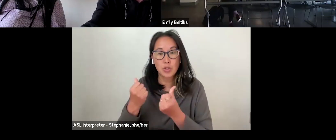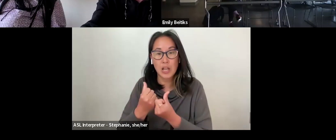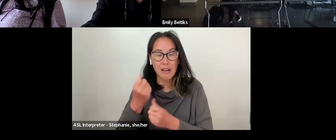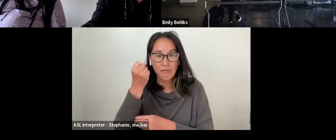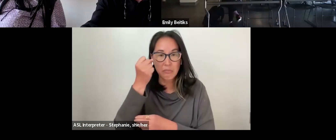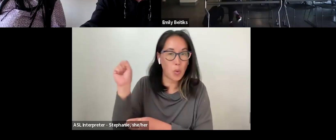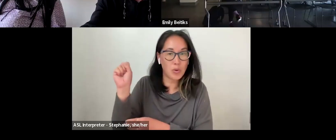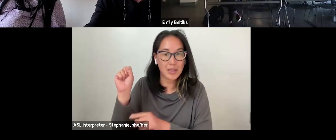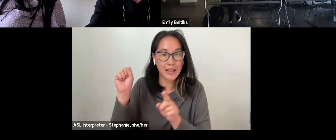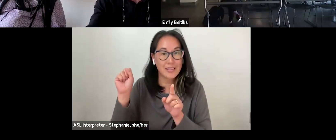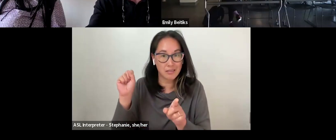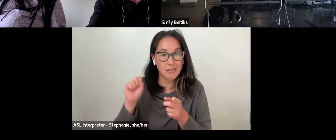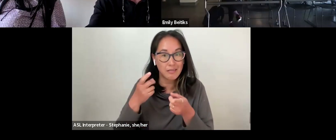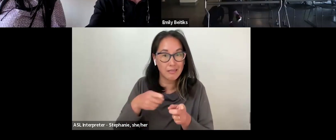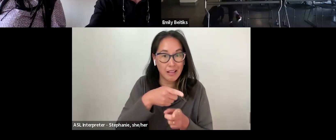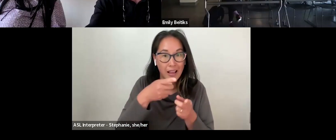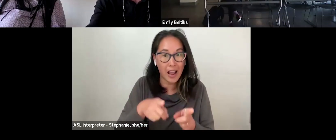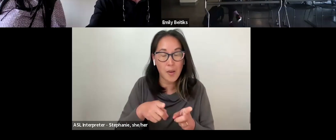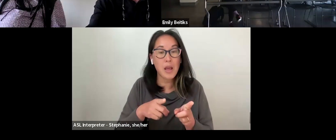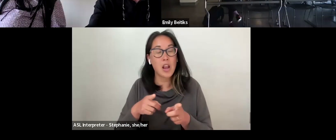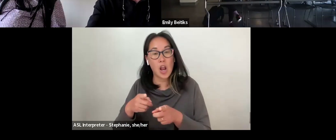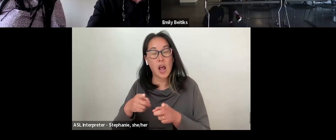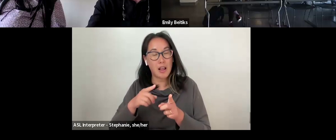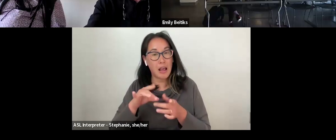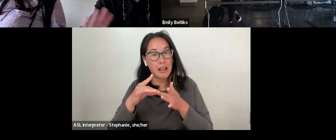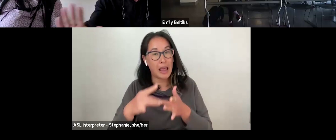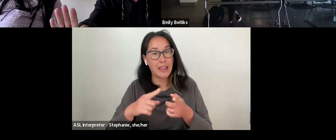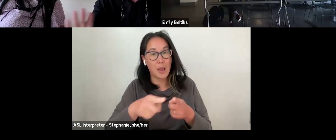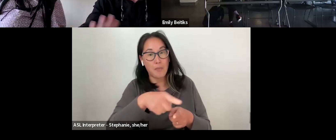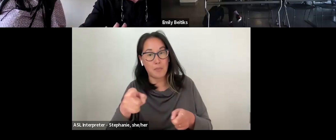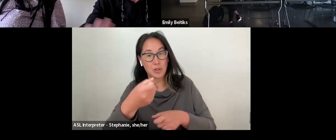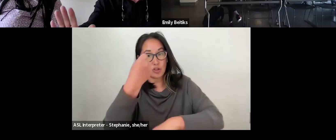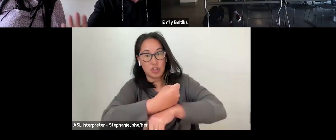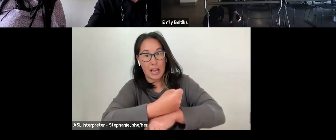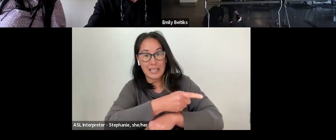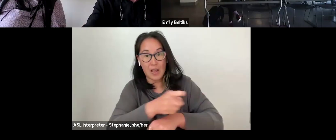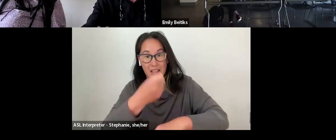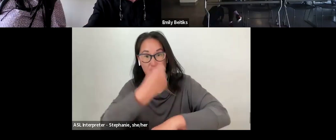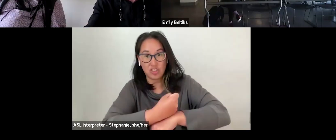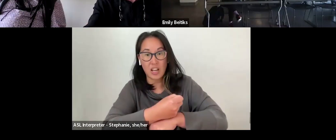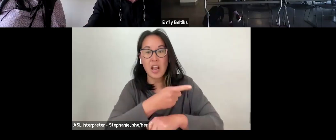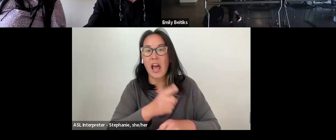Got them shut down. But it was, kind of, swept under the rug and kept quiet.